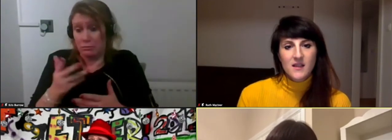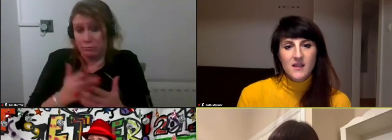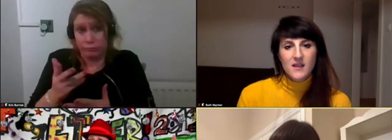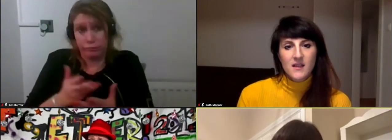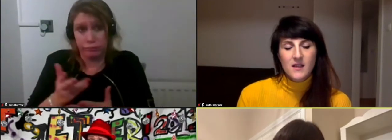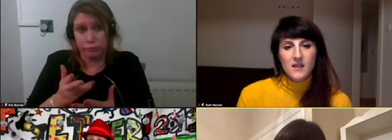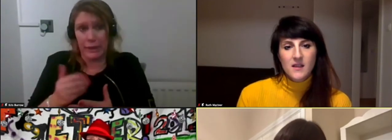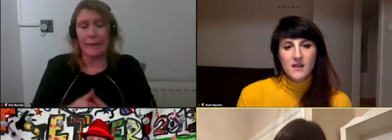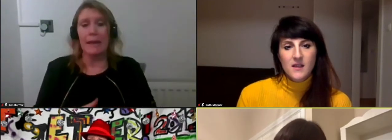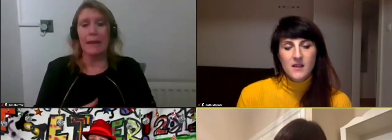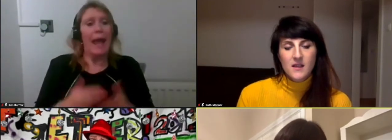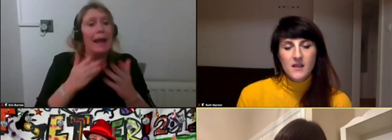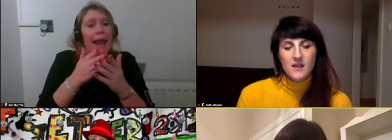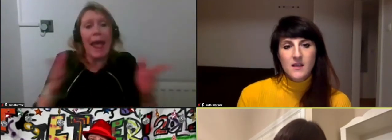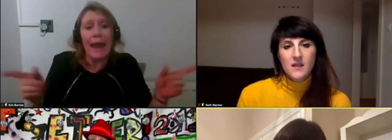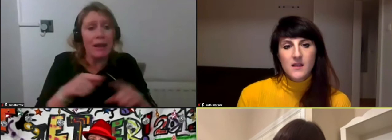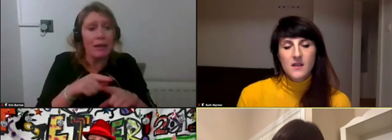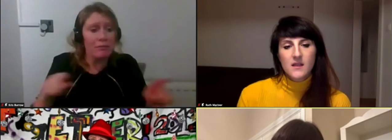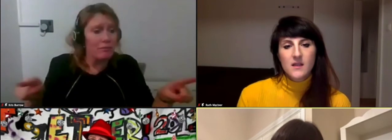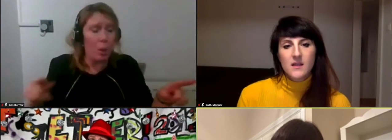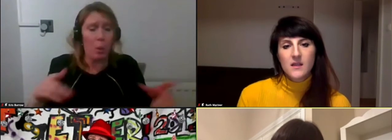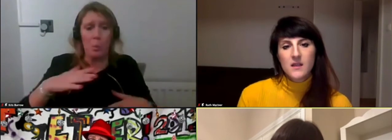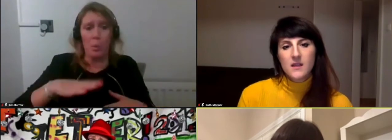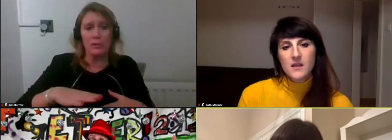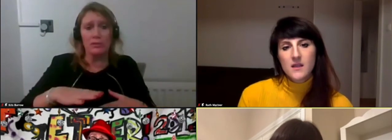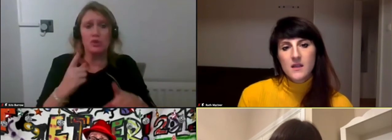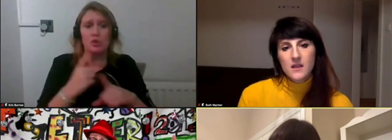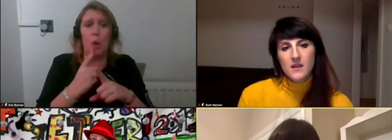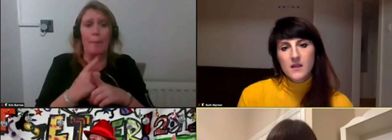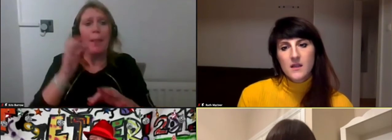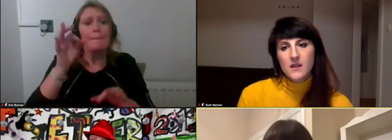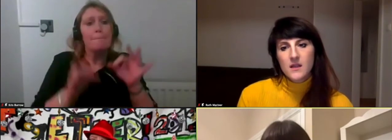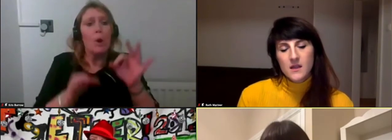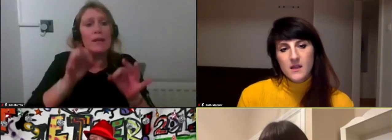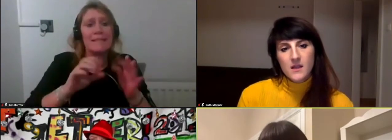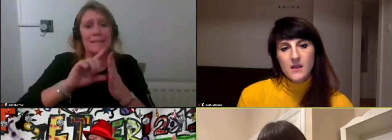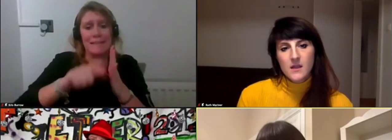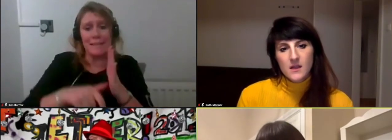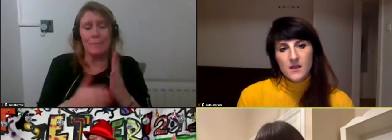anybody who wants to talk about the politics of disability please feel free,